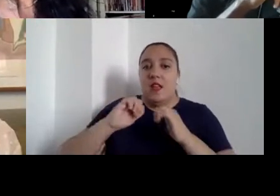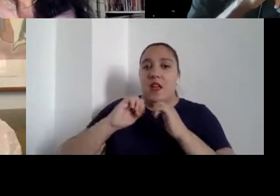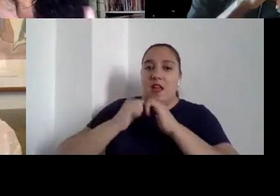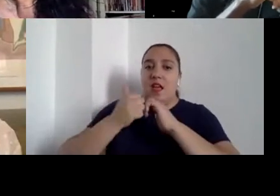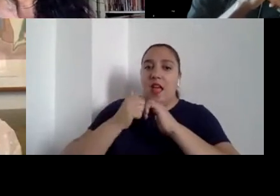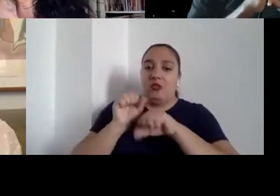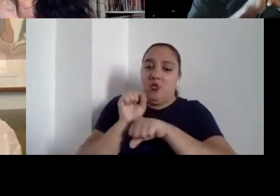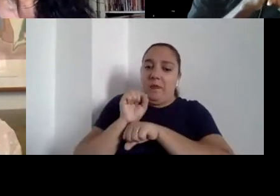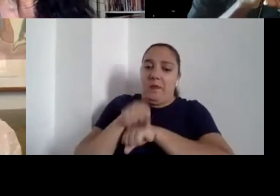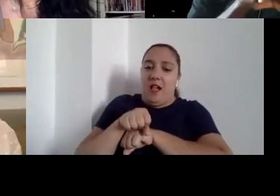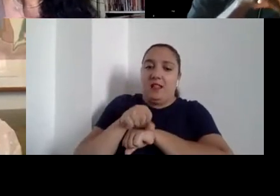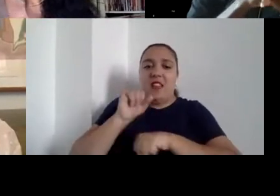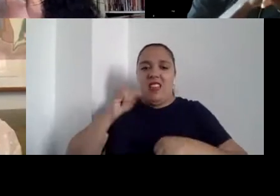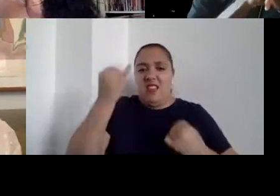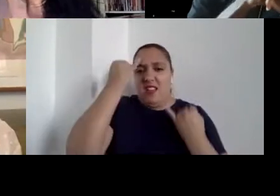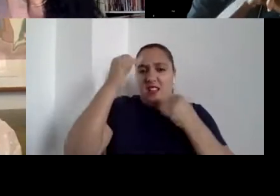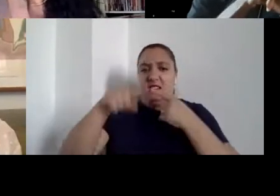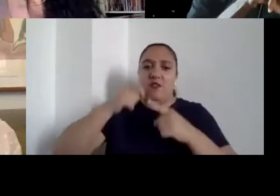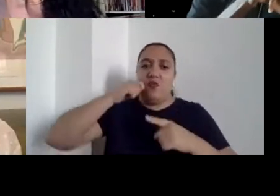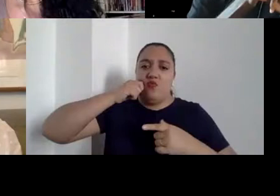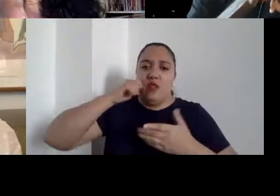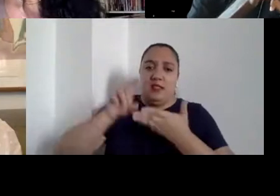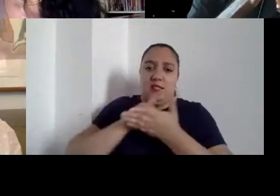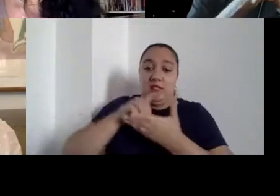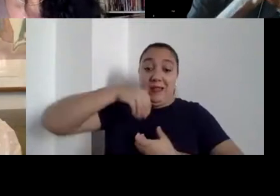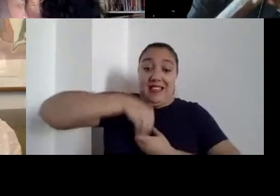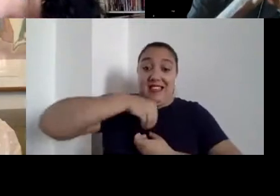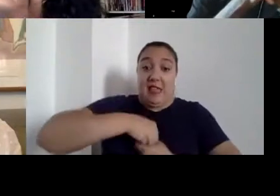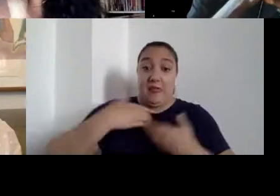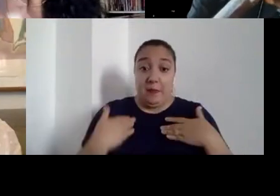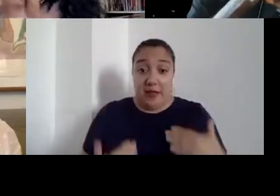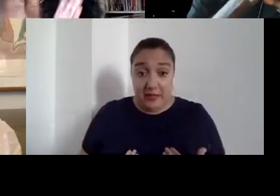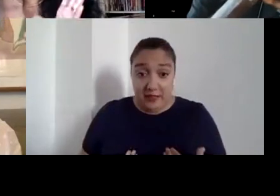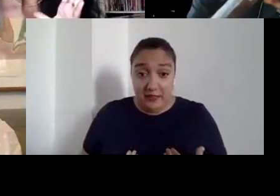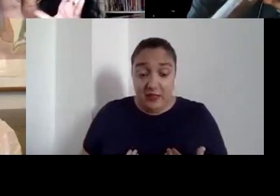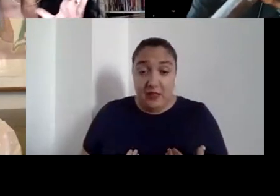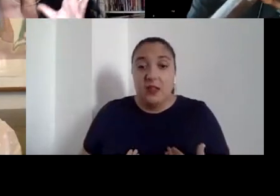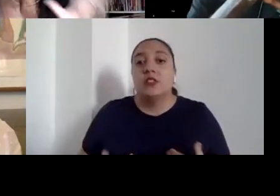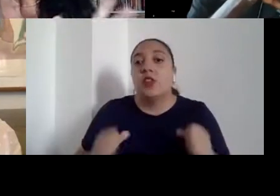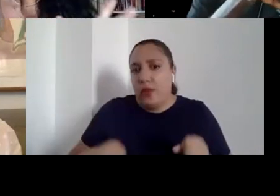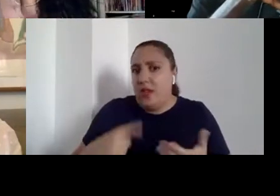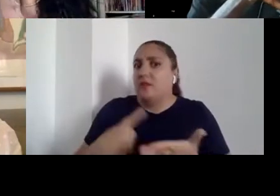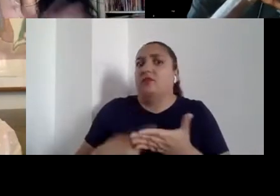a lot of things I want us to talk about, but really get back to our bodies and